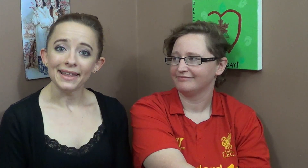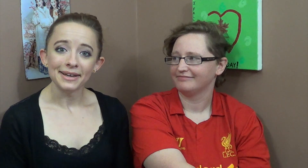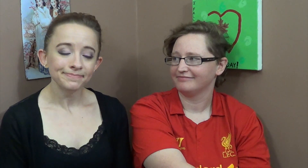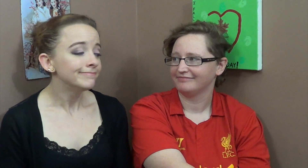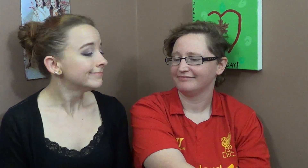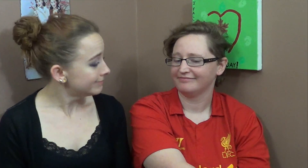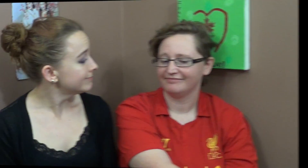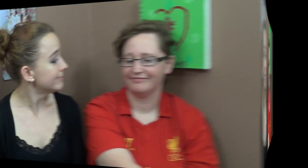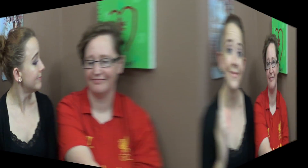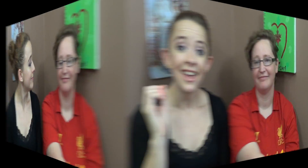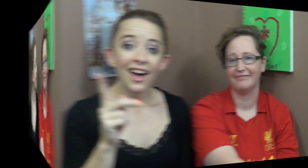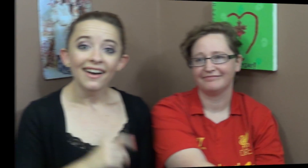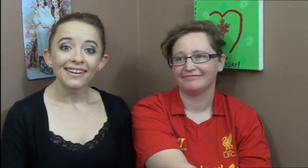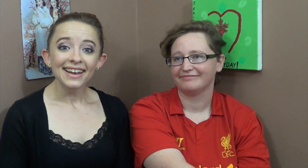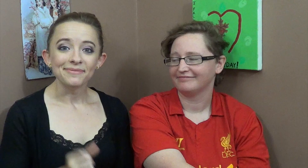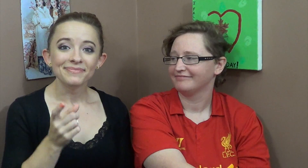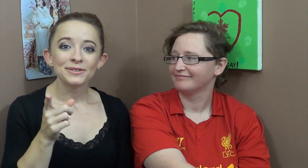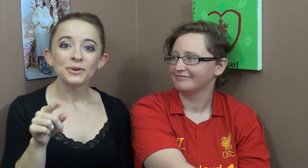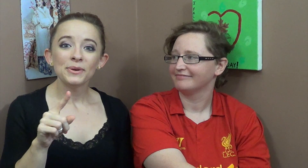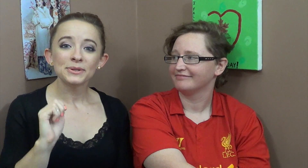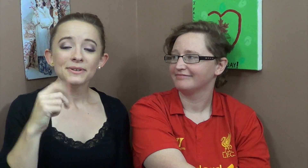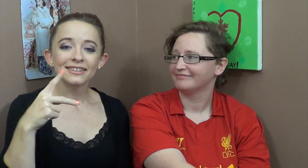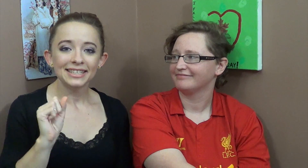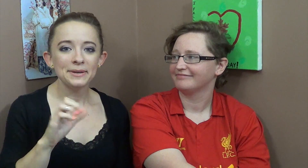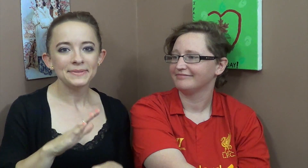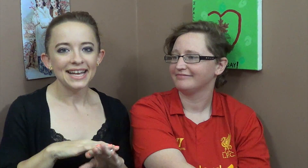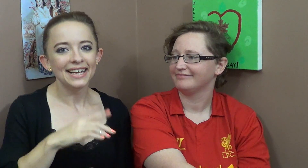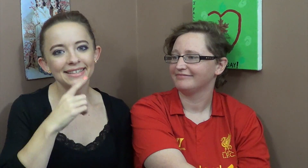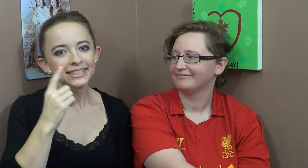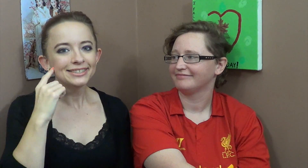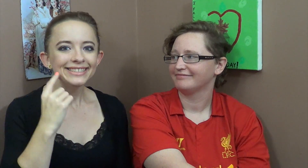that. Alright so those were our tips on